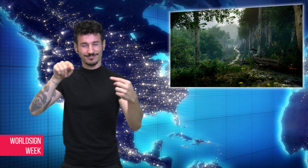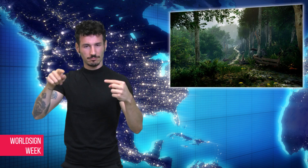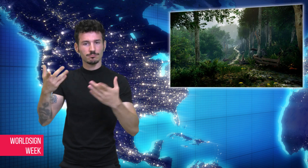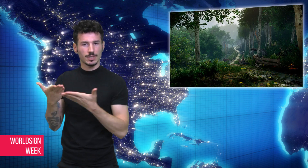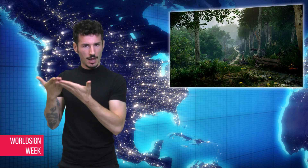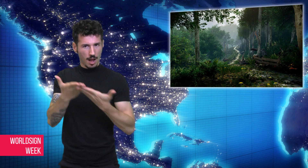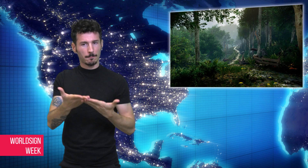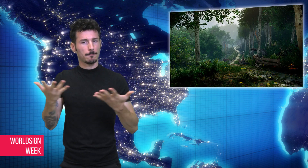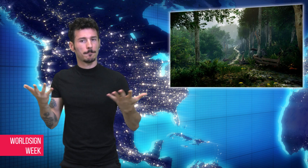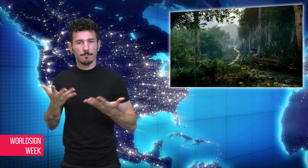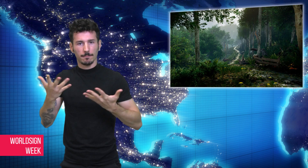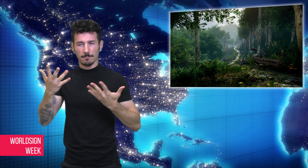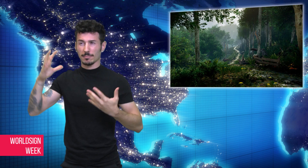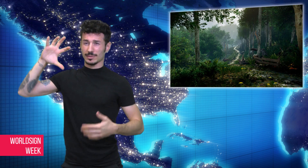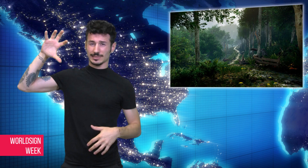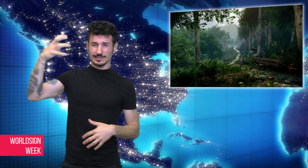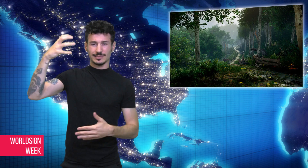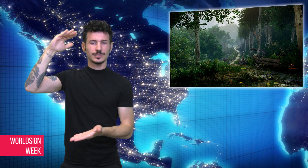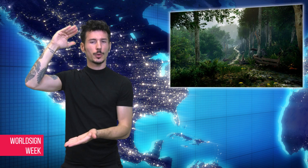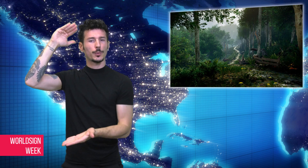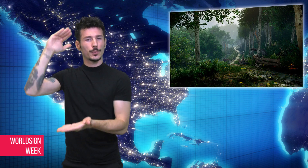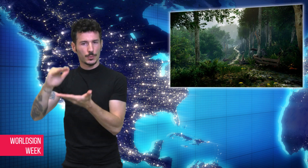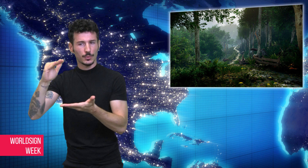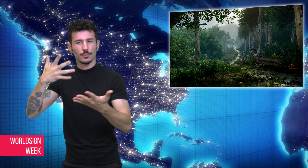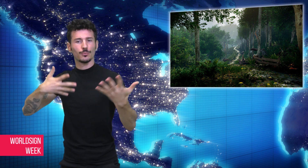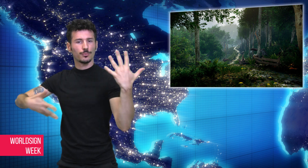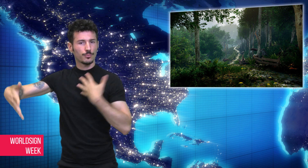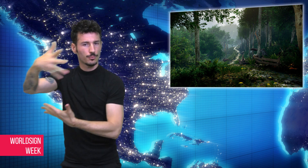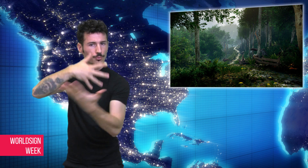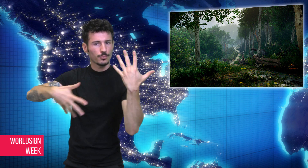of the plant and preserving the ecosystems.